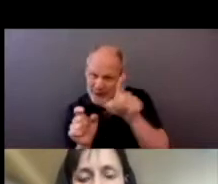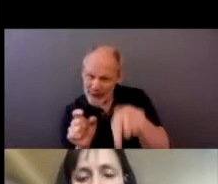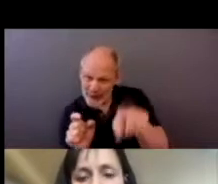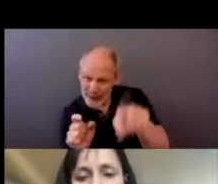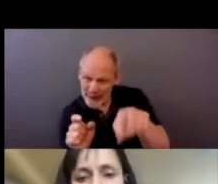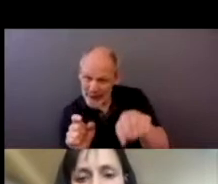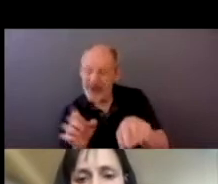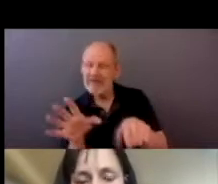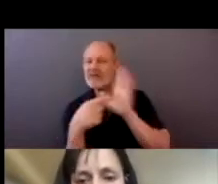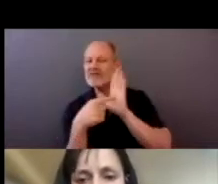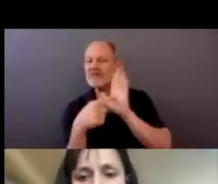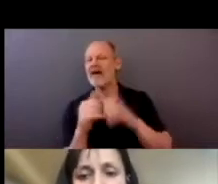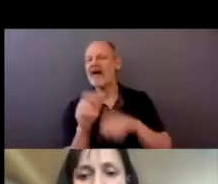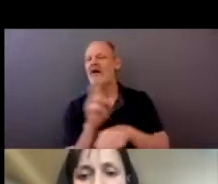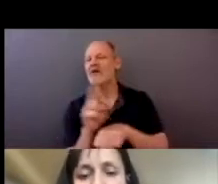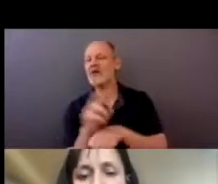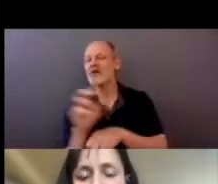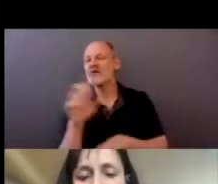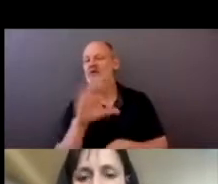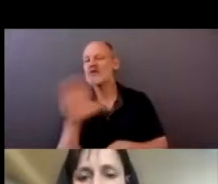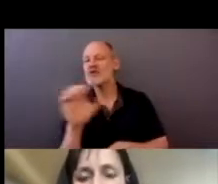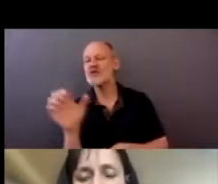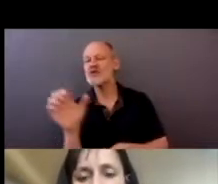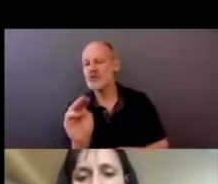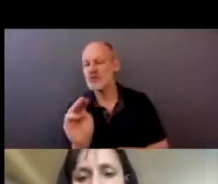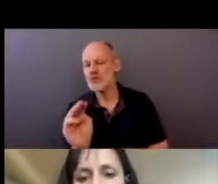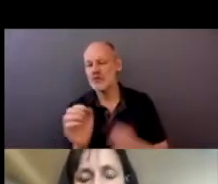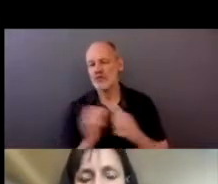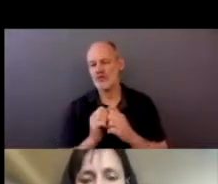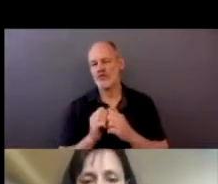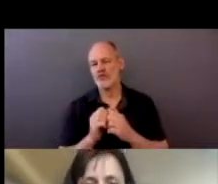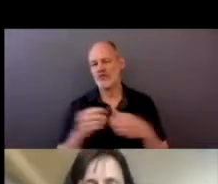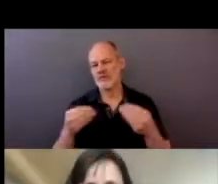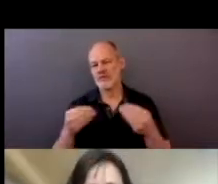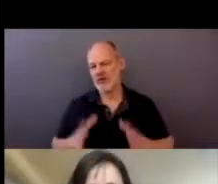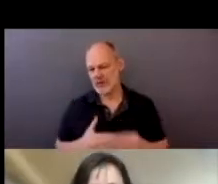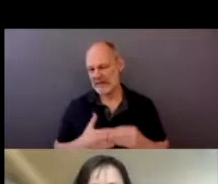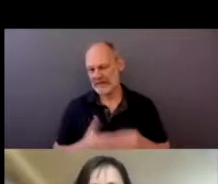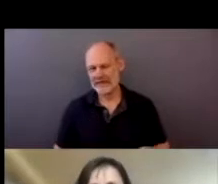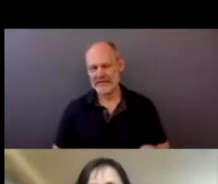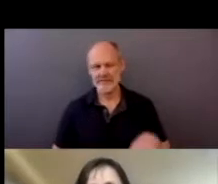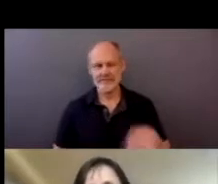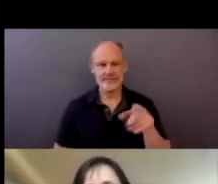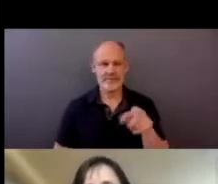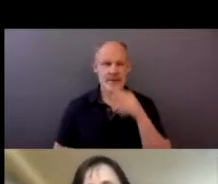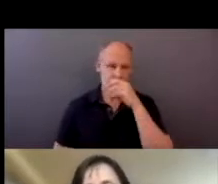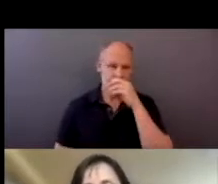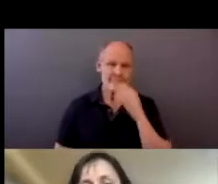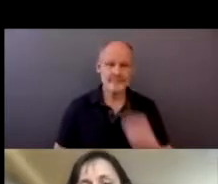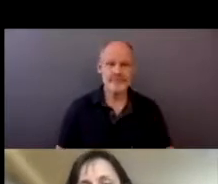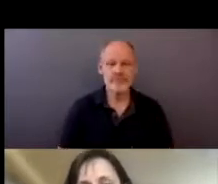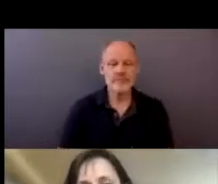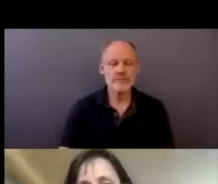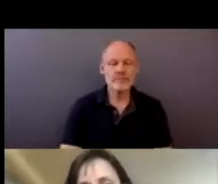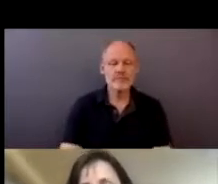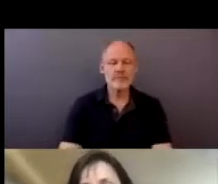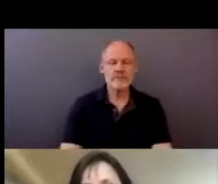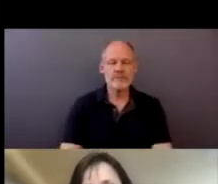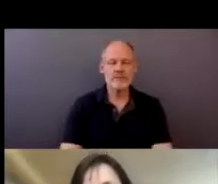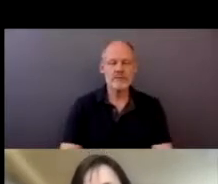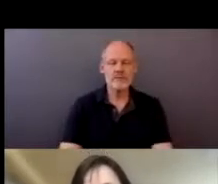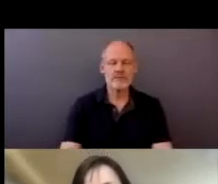galleries permanent collection and then three smaller boxes have the pairs of participants